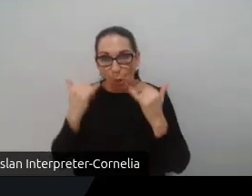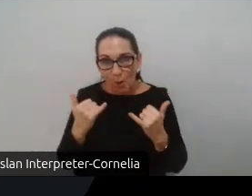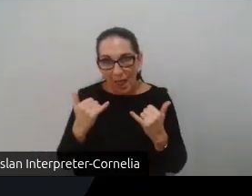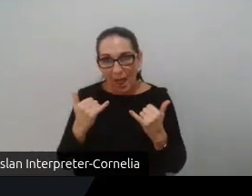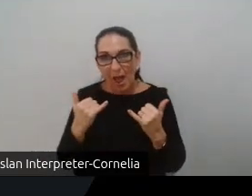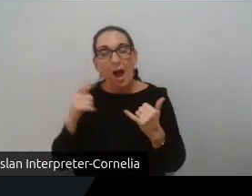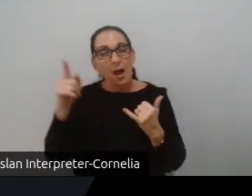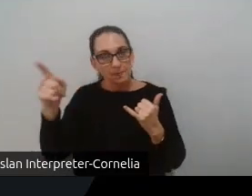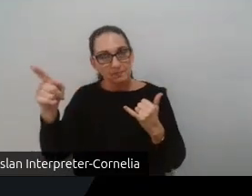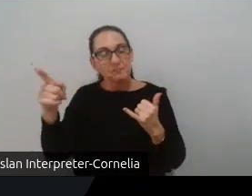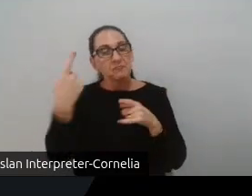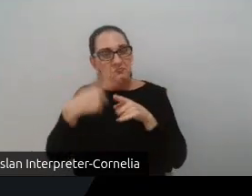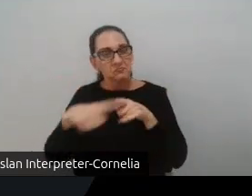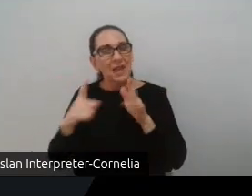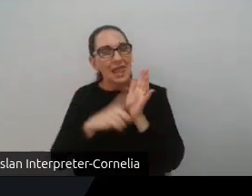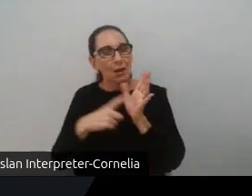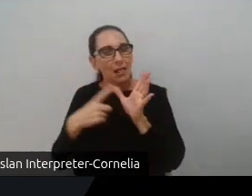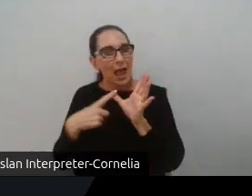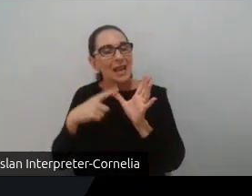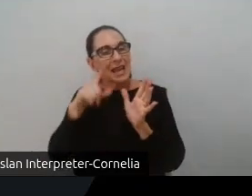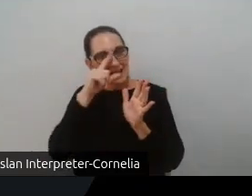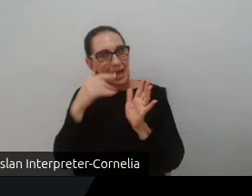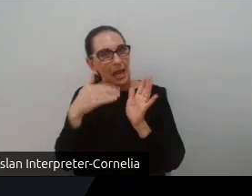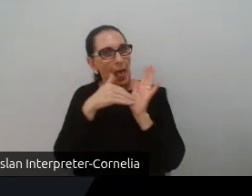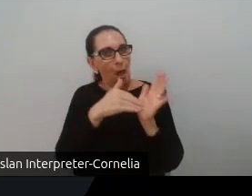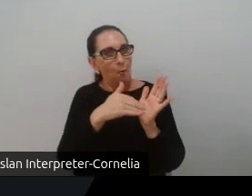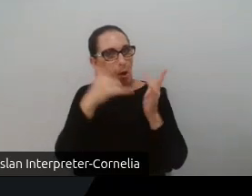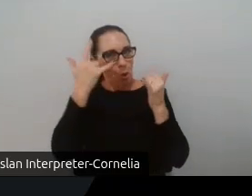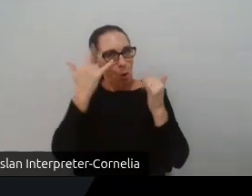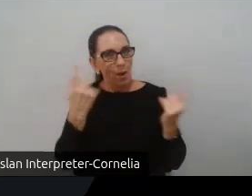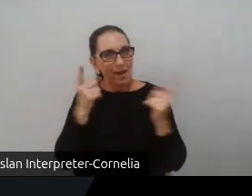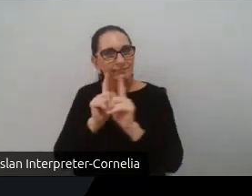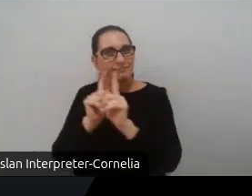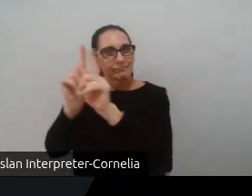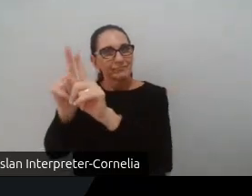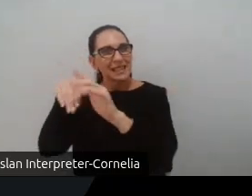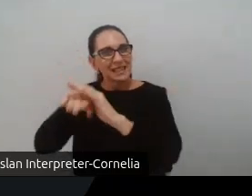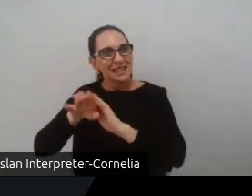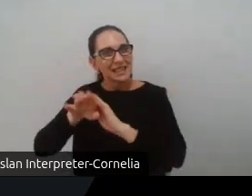legal aid to have a lawyer represent her in the Magistrates court so she didn't have to attend.